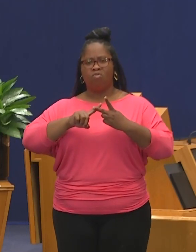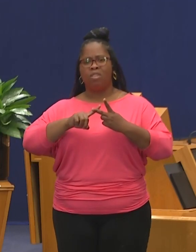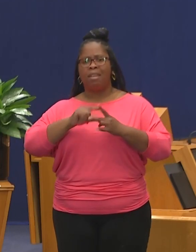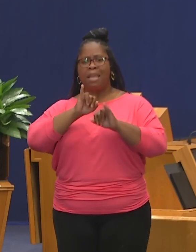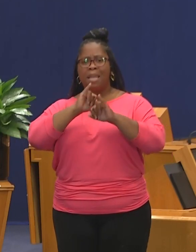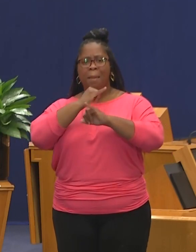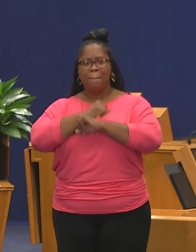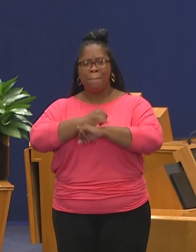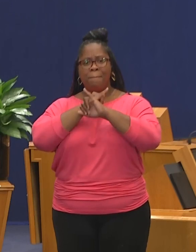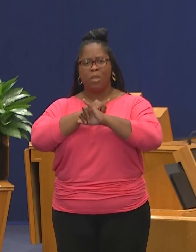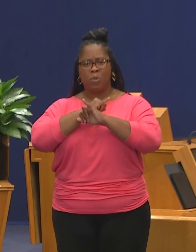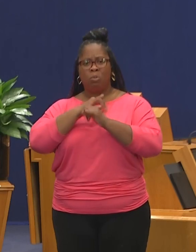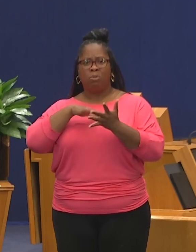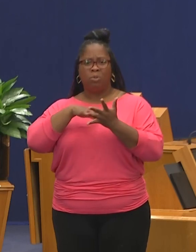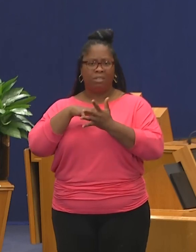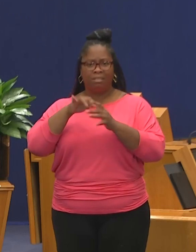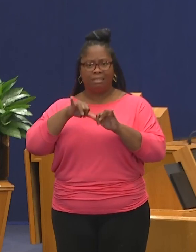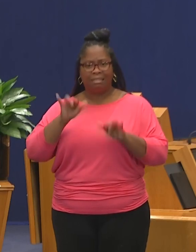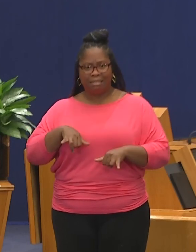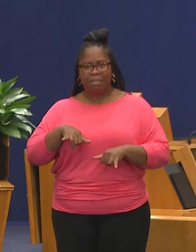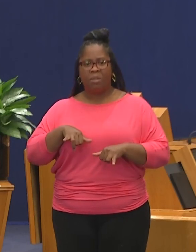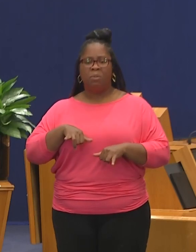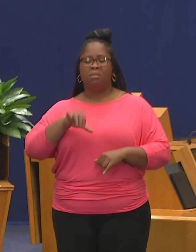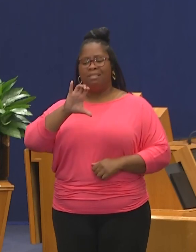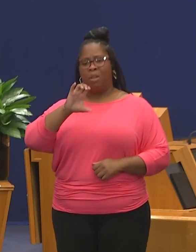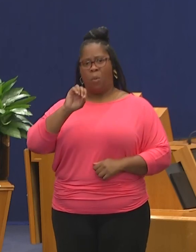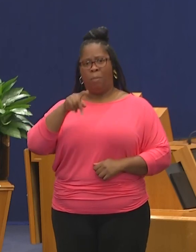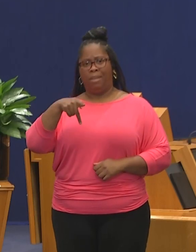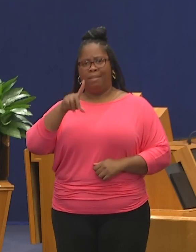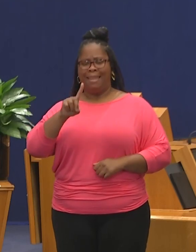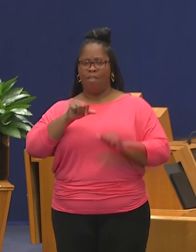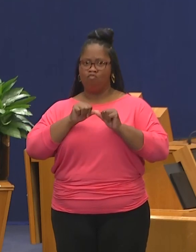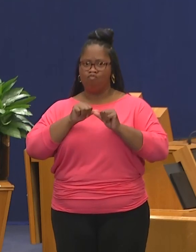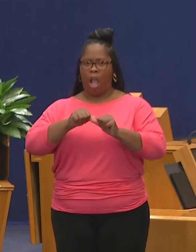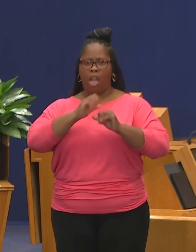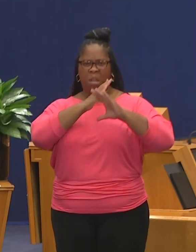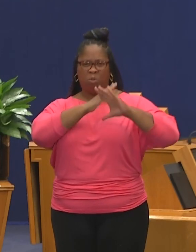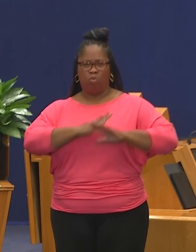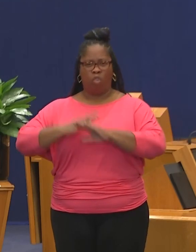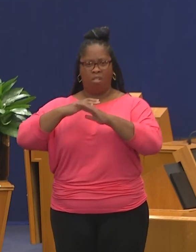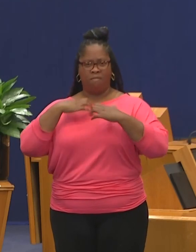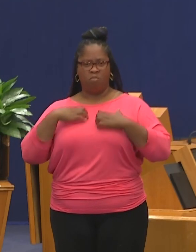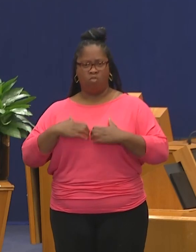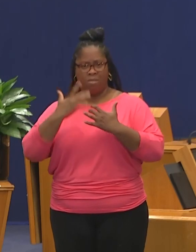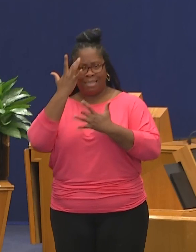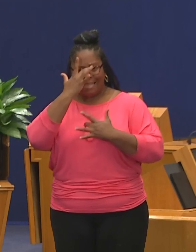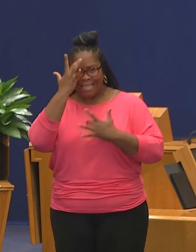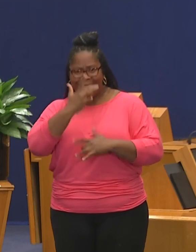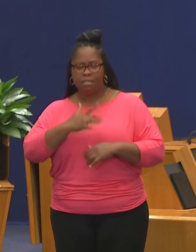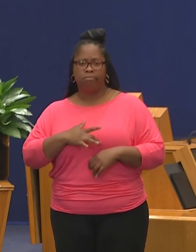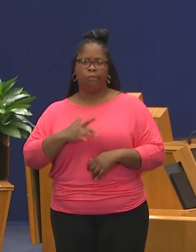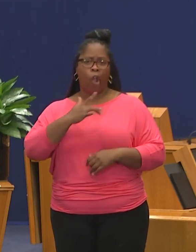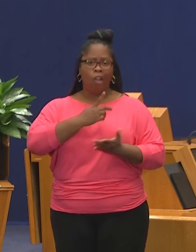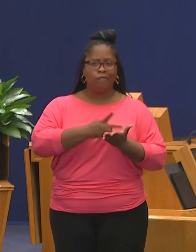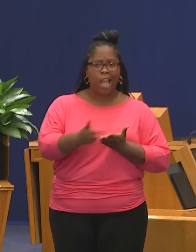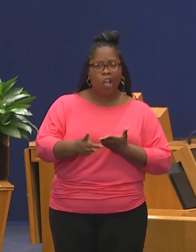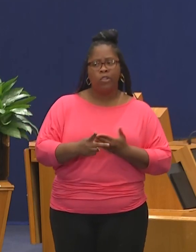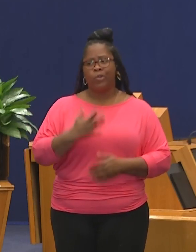CARDIOPULMONARY AND IMMUNE YOU COMPROMISING CONDITIONS LIKE COPD, CHRONIC OBSTRUCTIVE